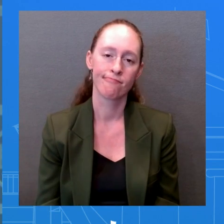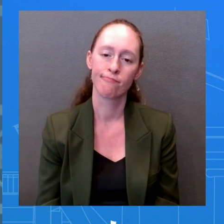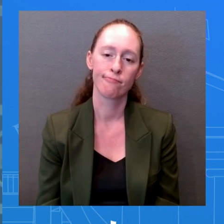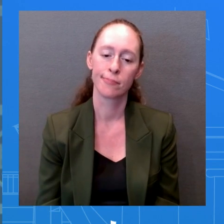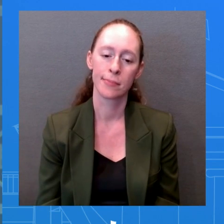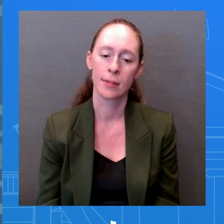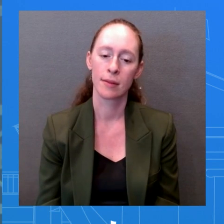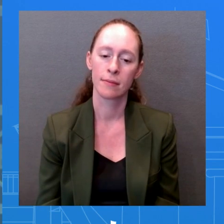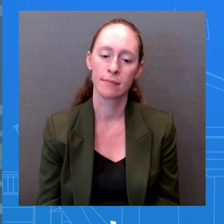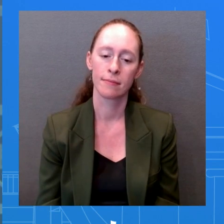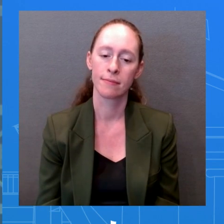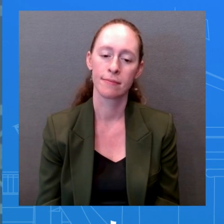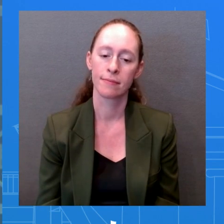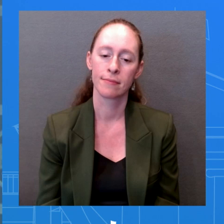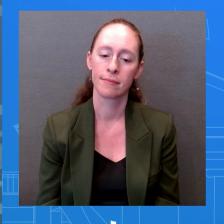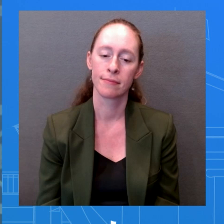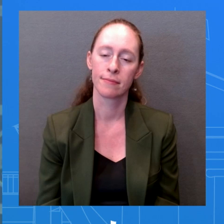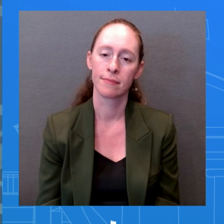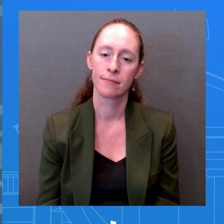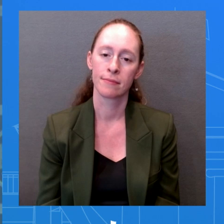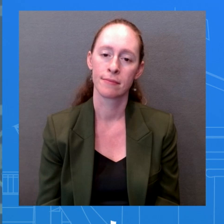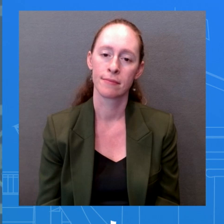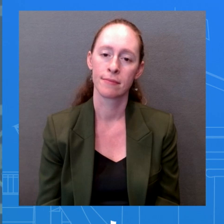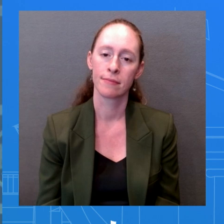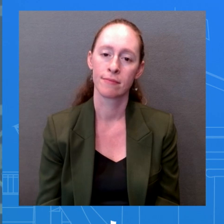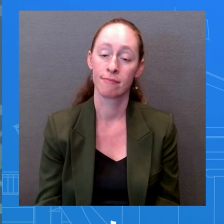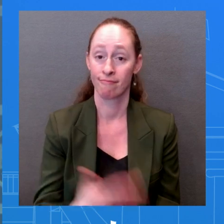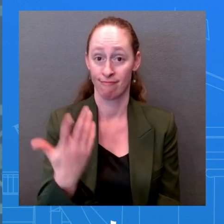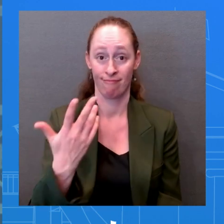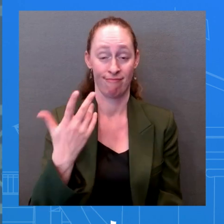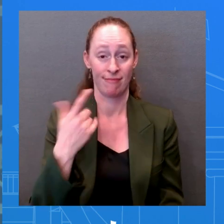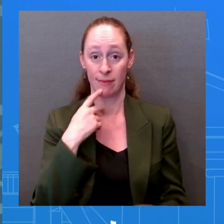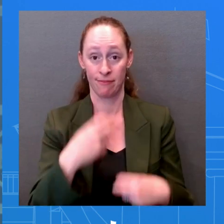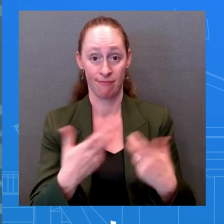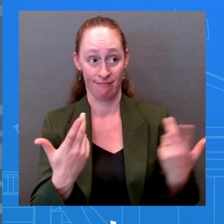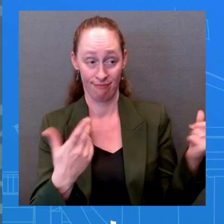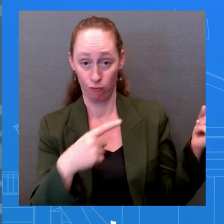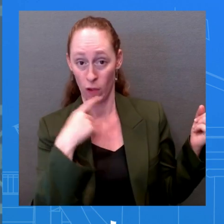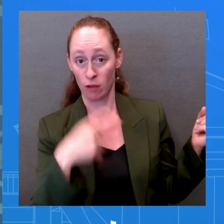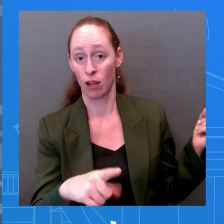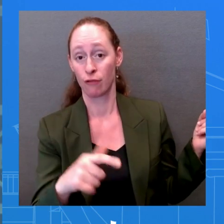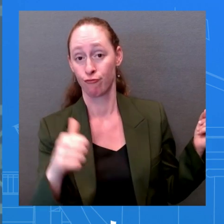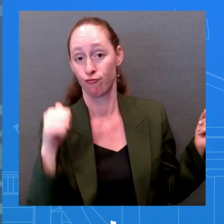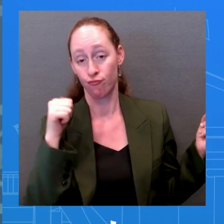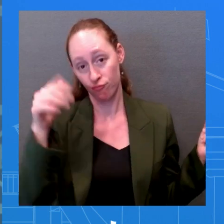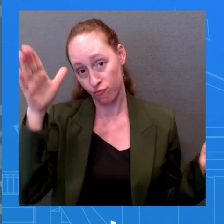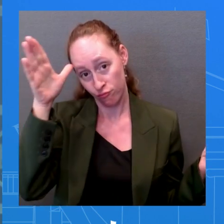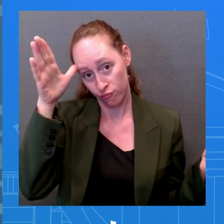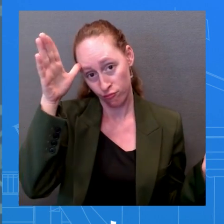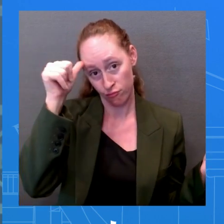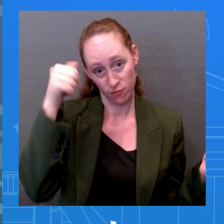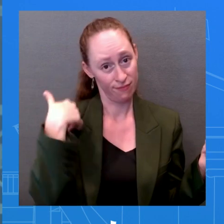Again, the Russians should accept the offer that's at the table, and we will encourage them to do that. The Press: Thank you.